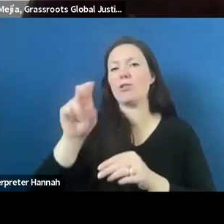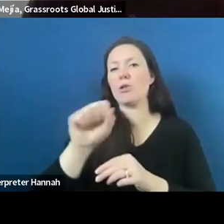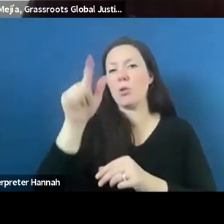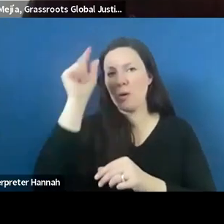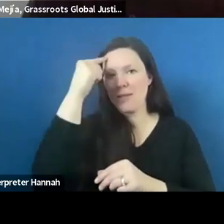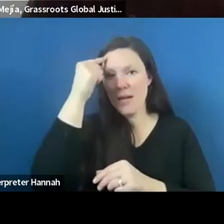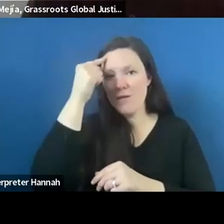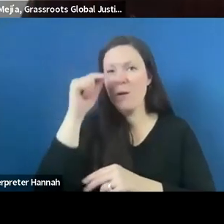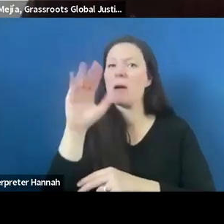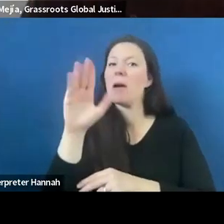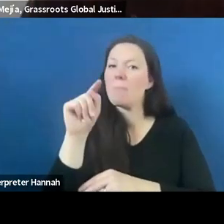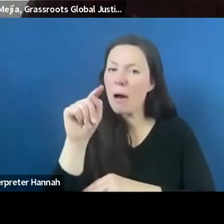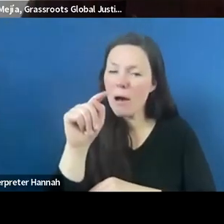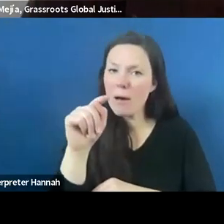But there is, if you read deeply into the